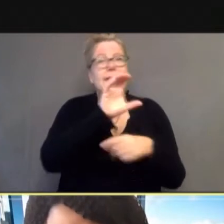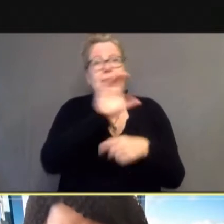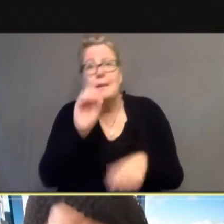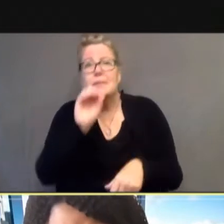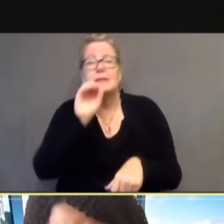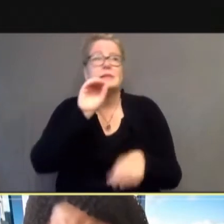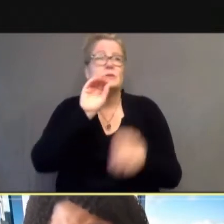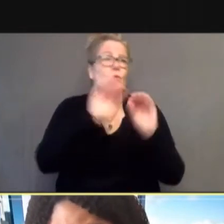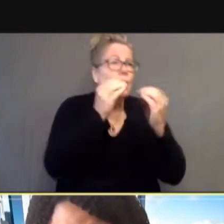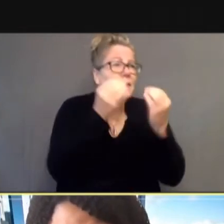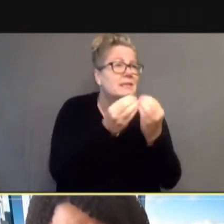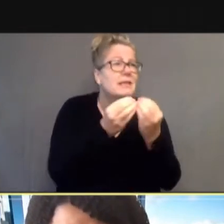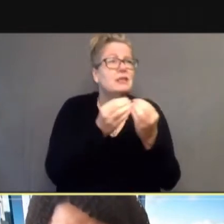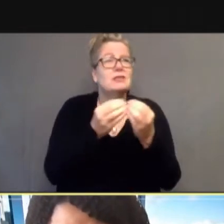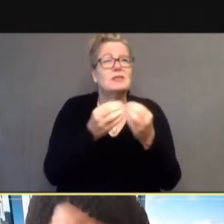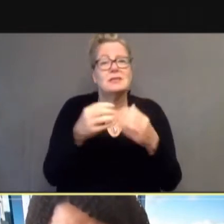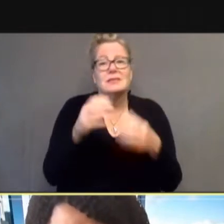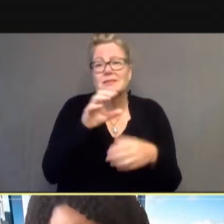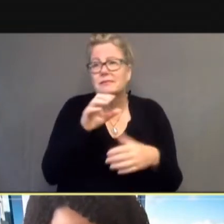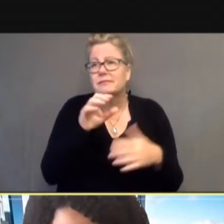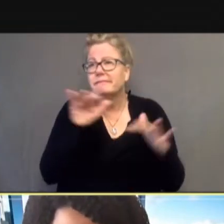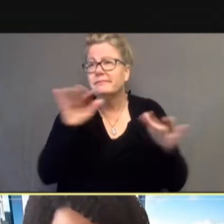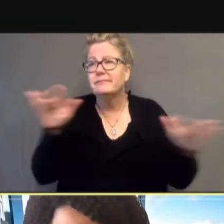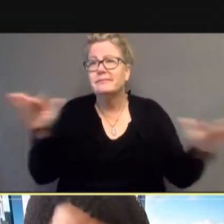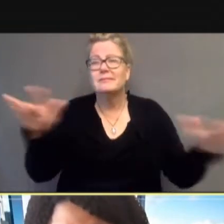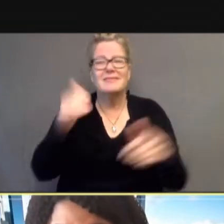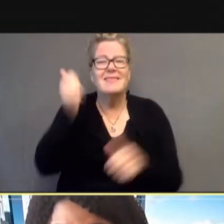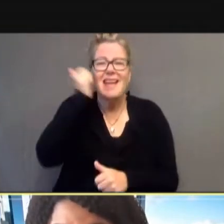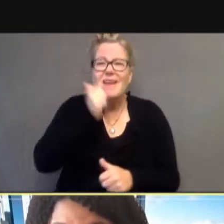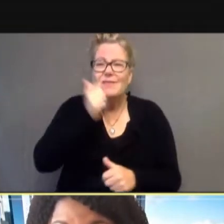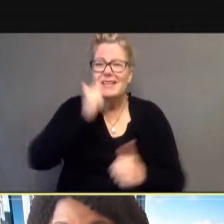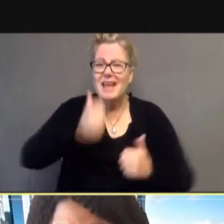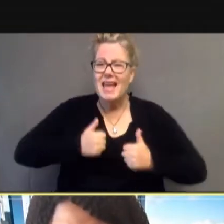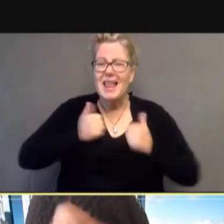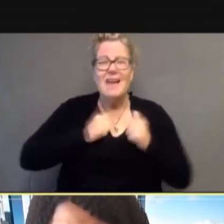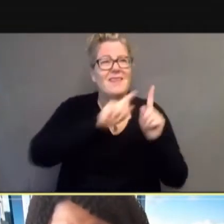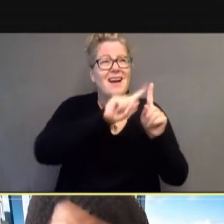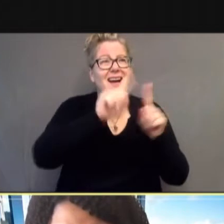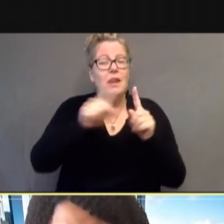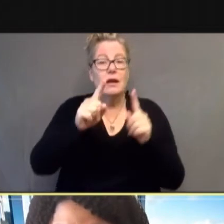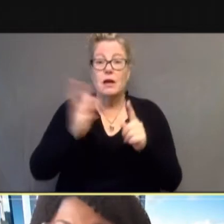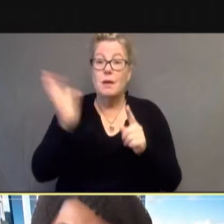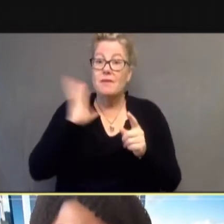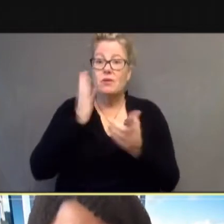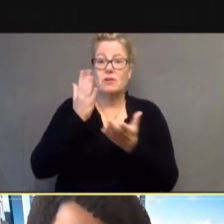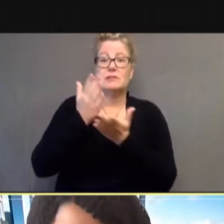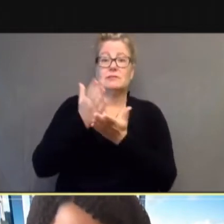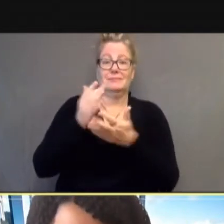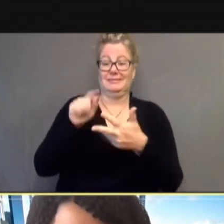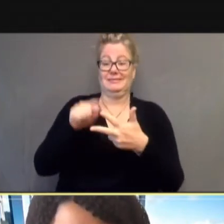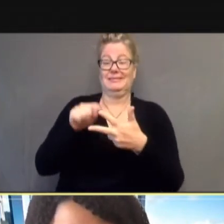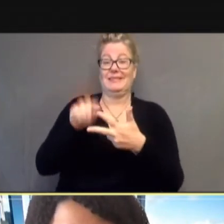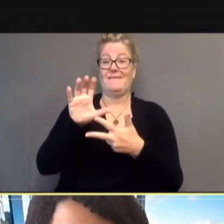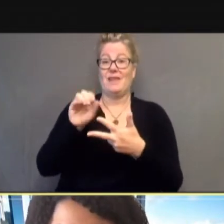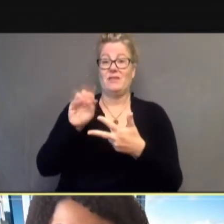employers, all aspects of everyday living that were excluded from Section 504. And then